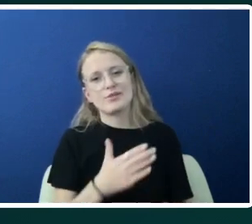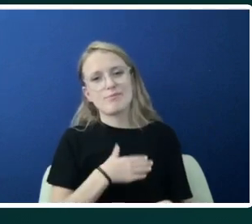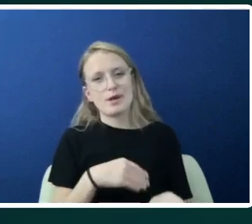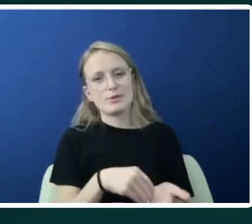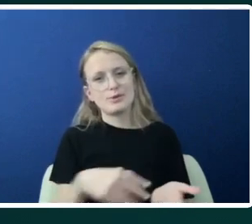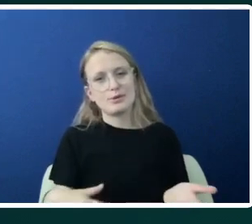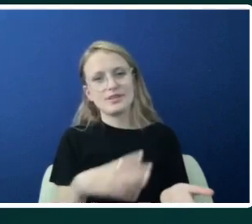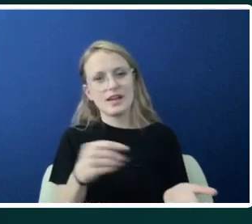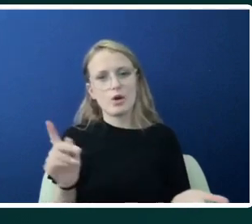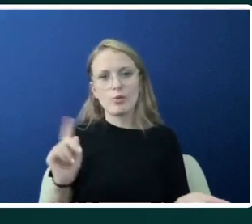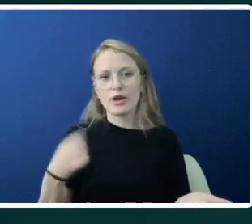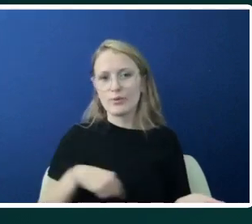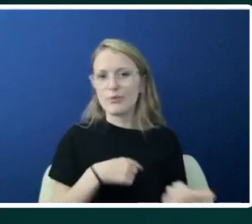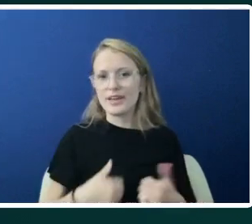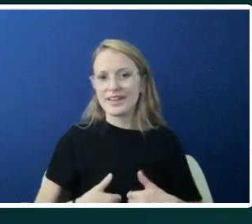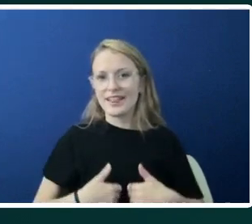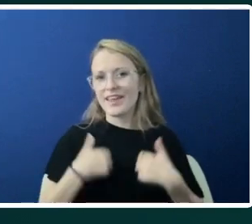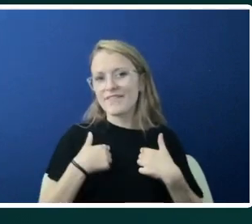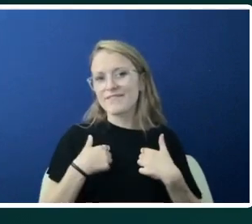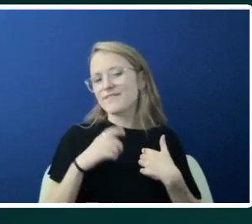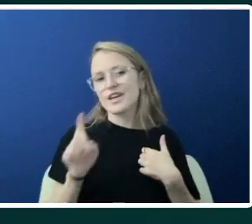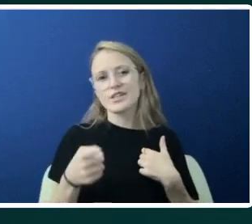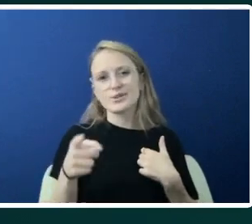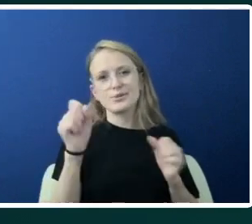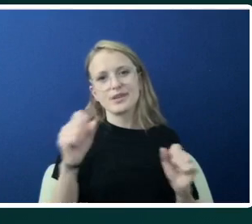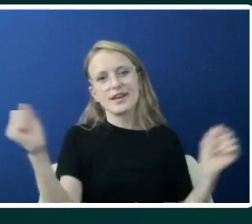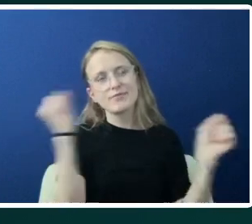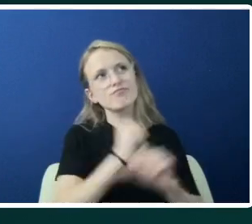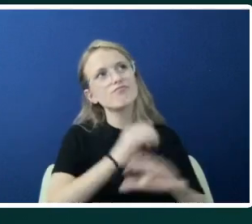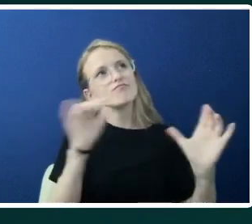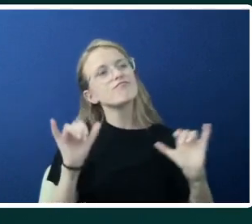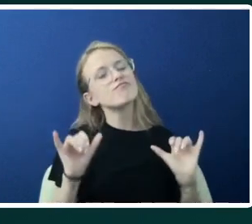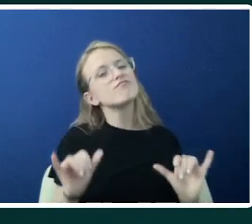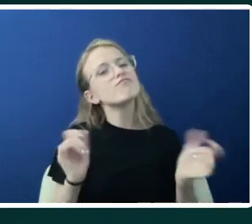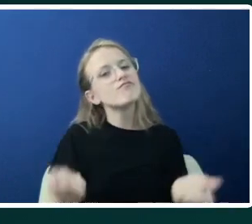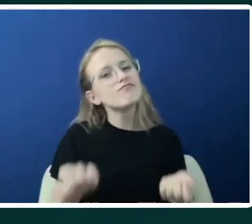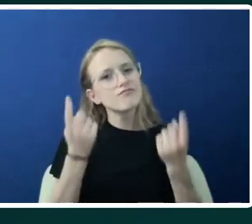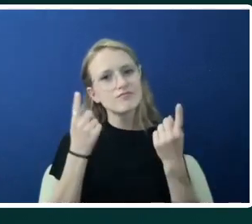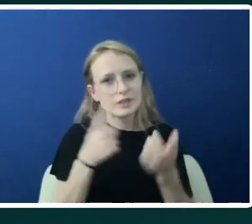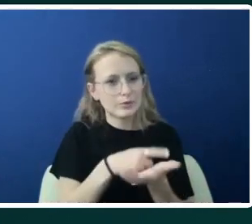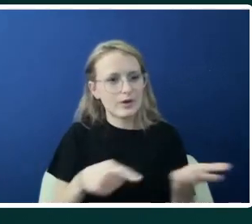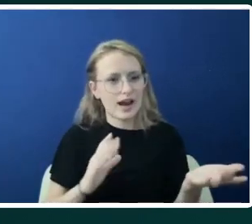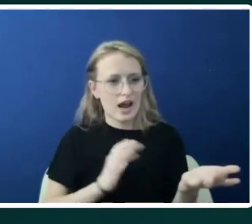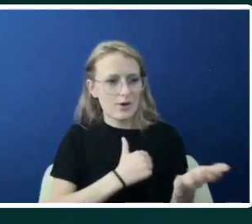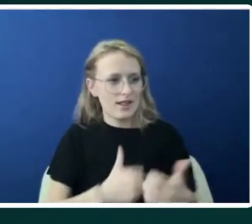we live. Just, you know, so you can, again, have an idea of what that looks like for us.